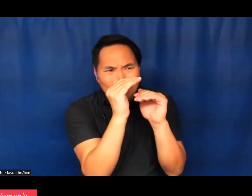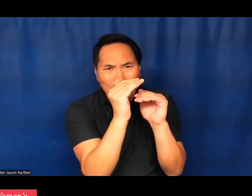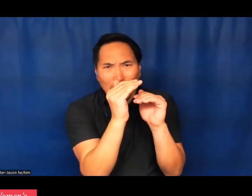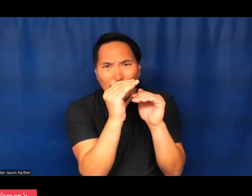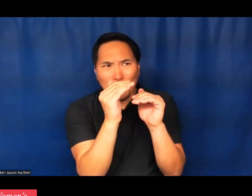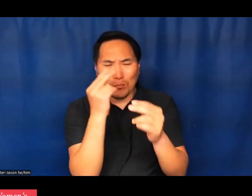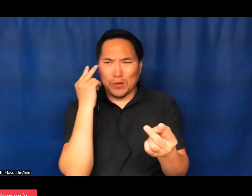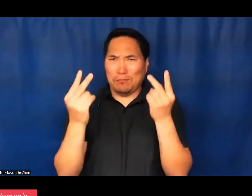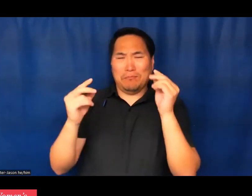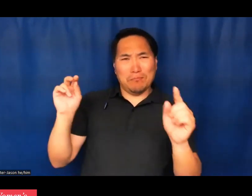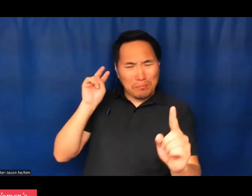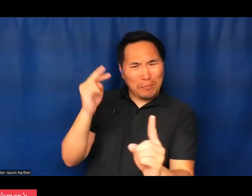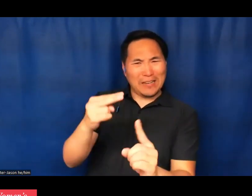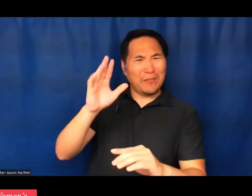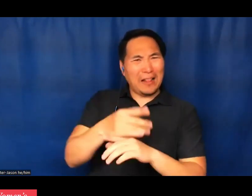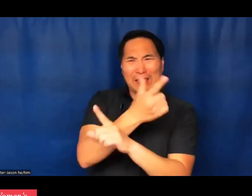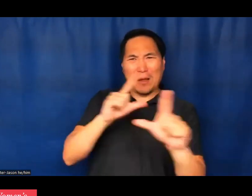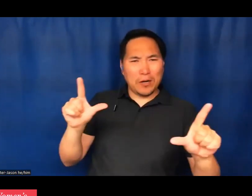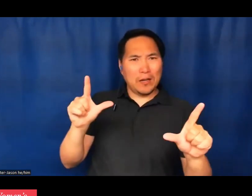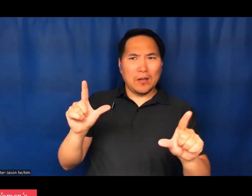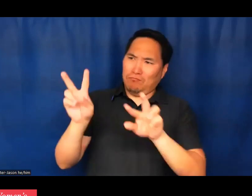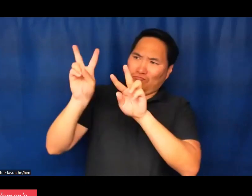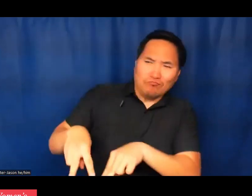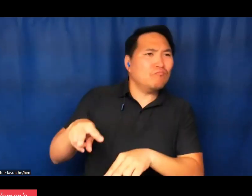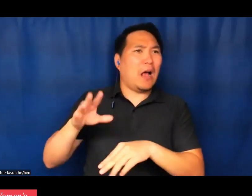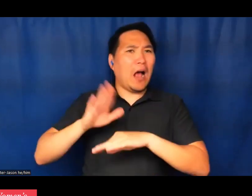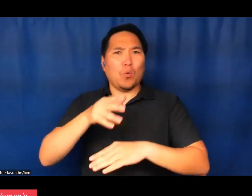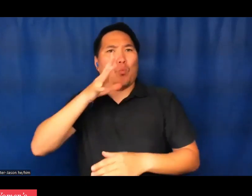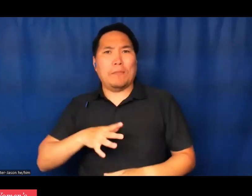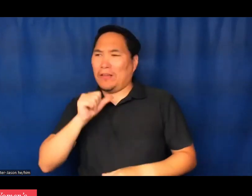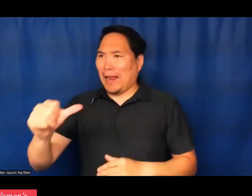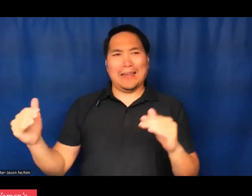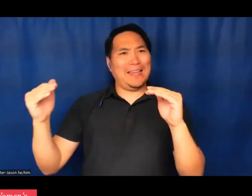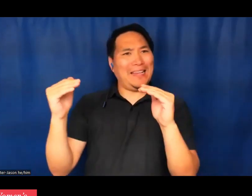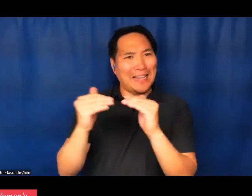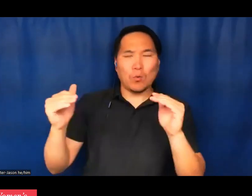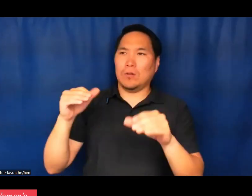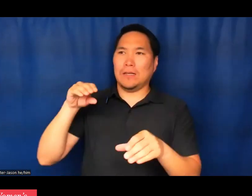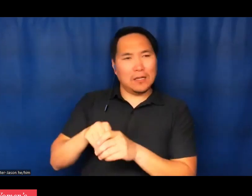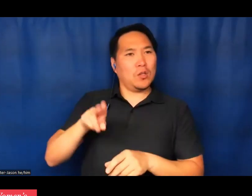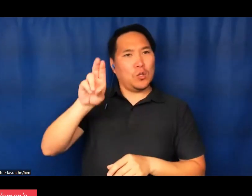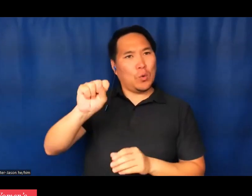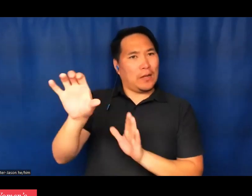women of their status as equal citizens under the constitution of the United States.